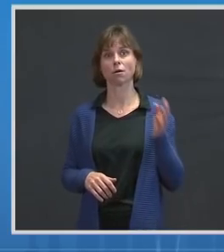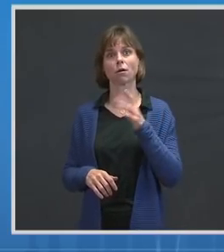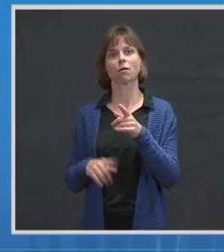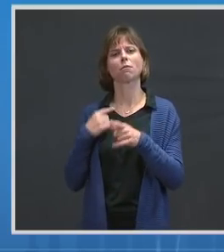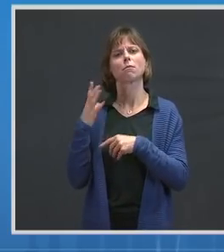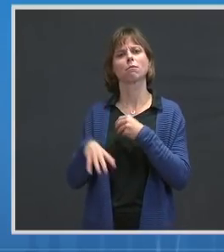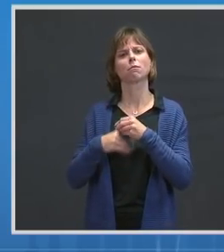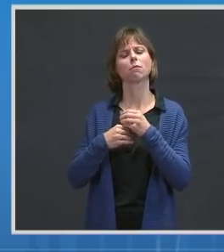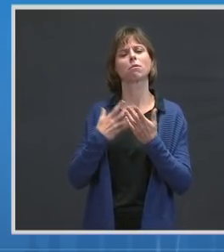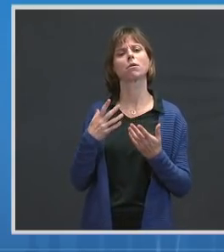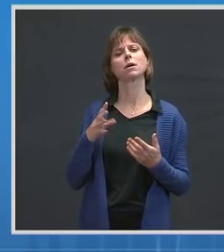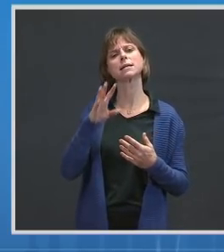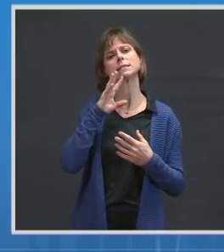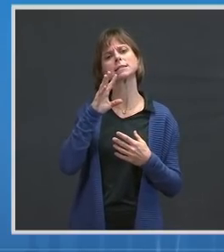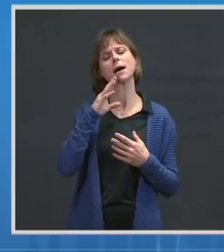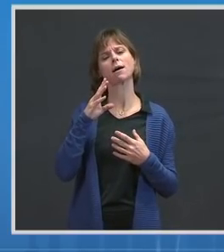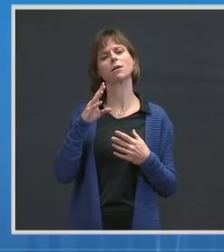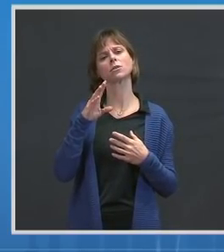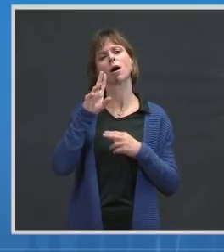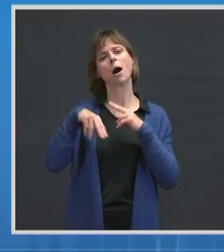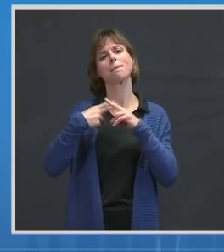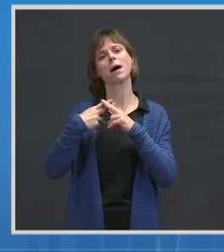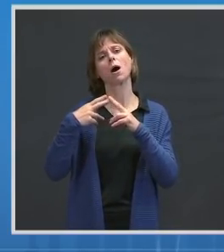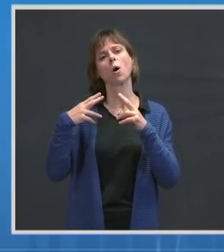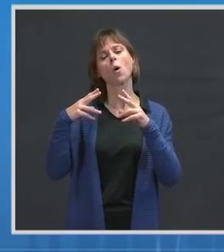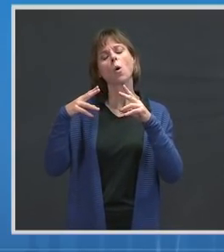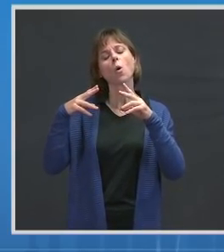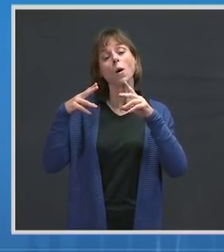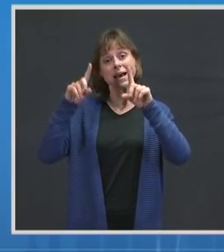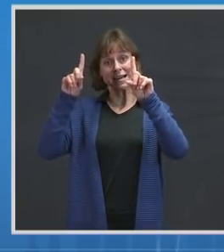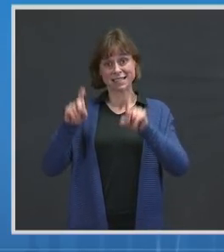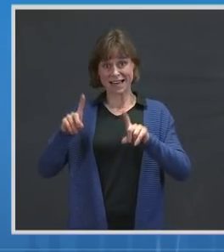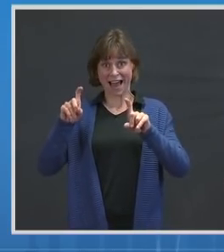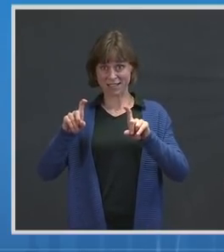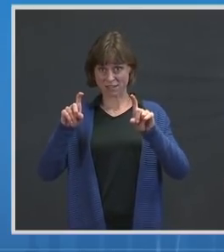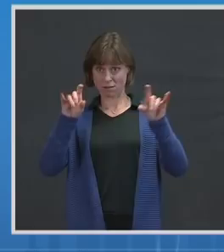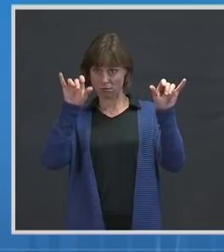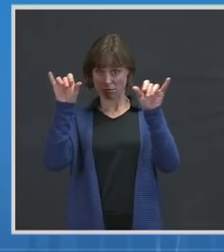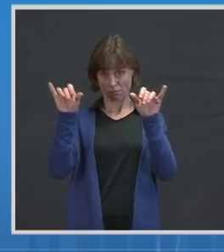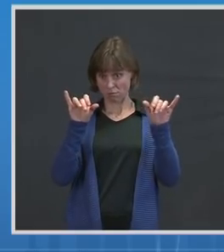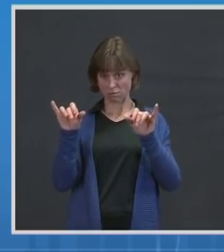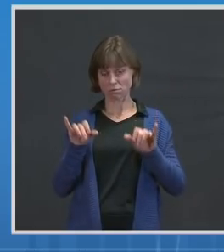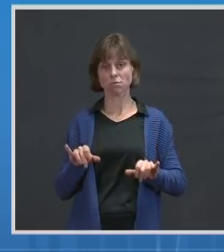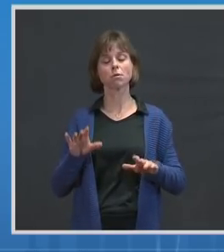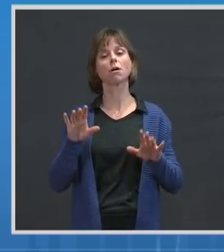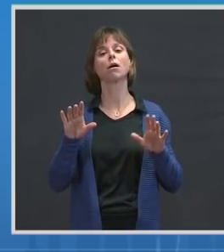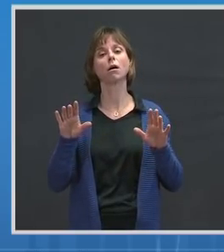when the American Rescue Plan resources are invested, that'll both improve the quality of tests